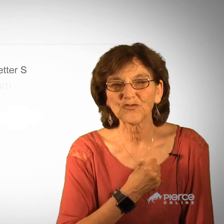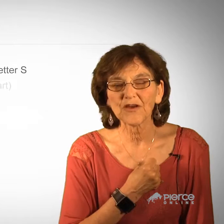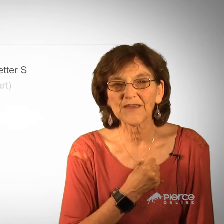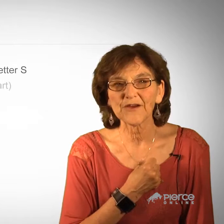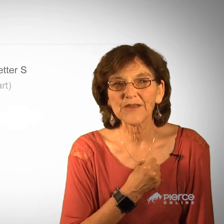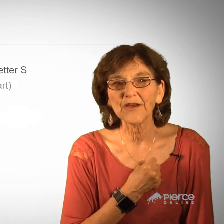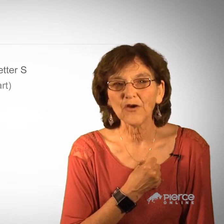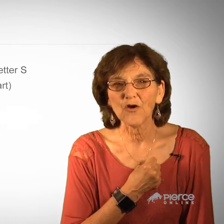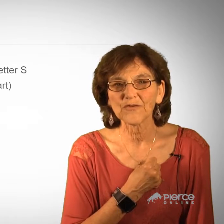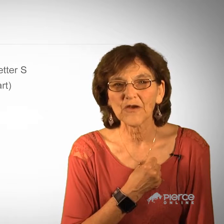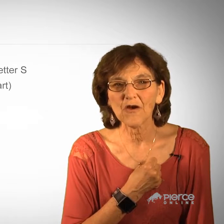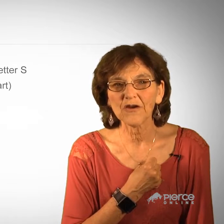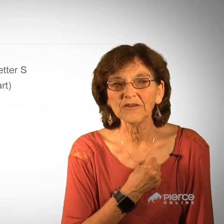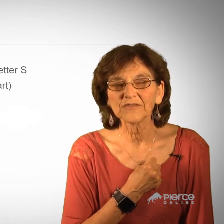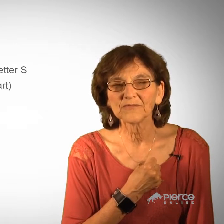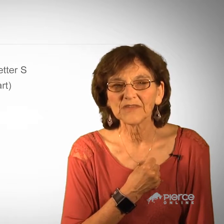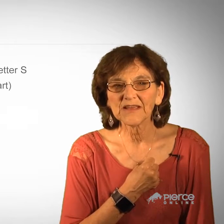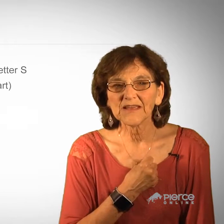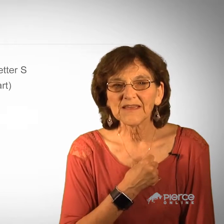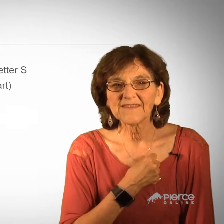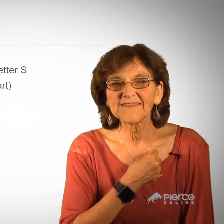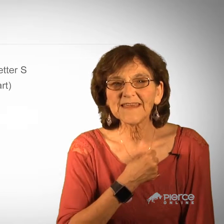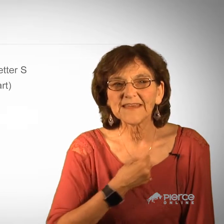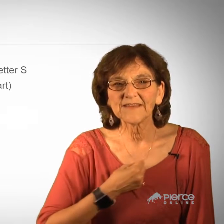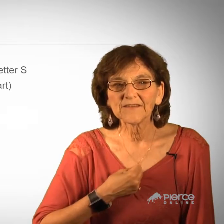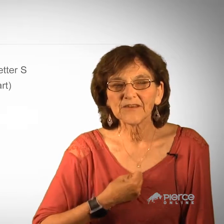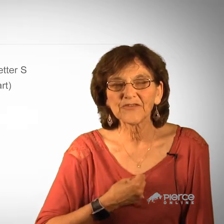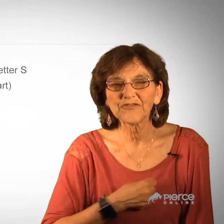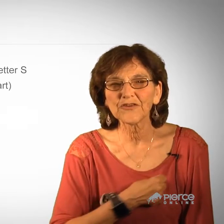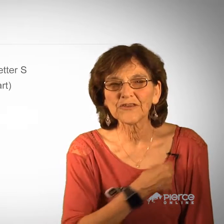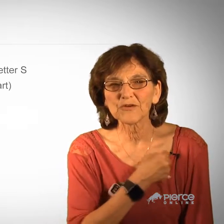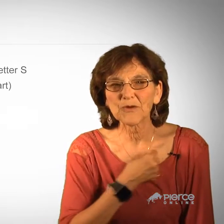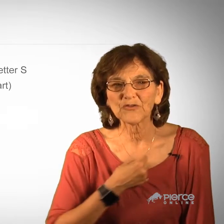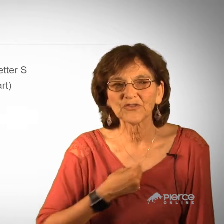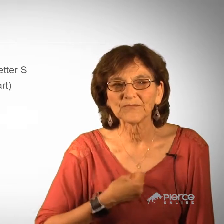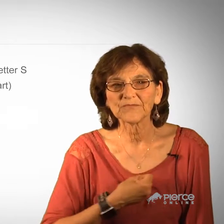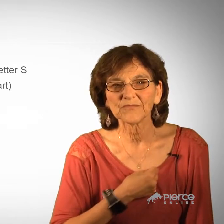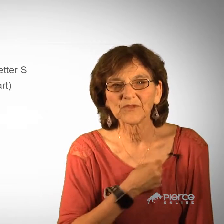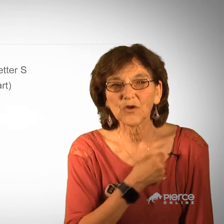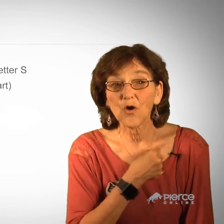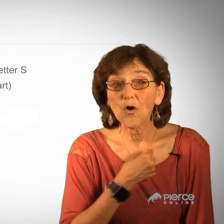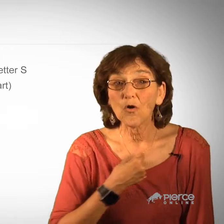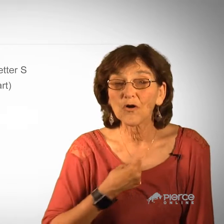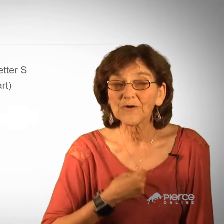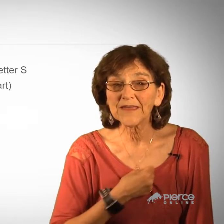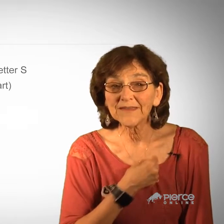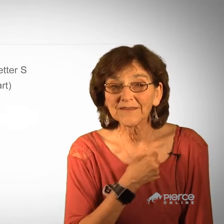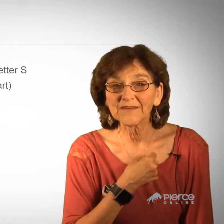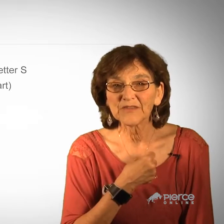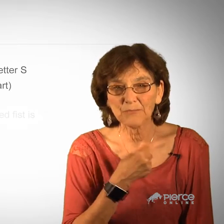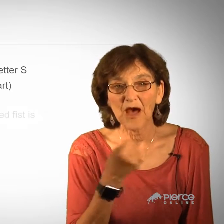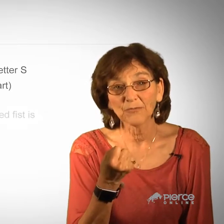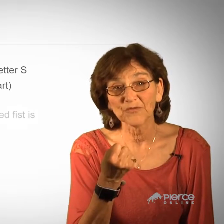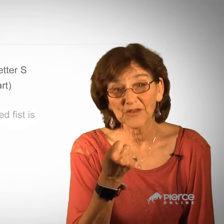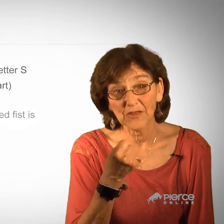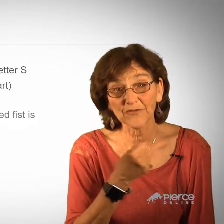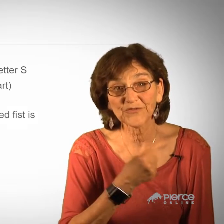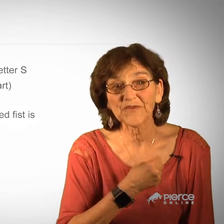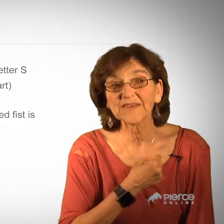trunk area over the heart, SIG a circular motion, ORI, the palm of the closed fist